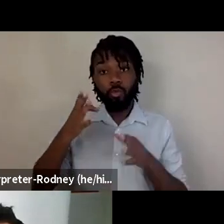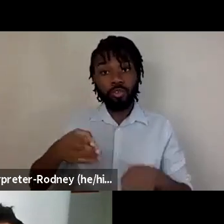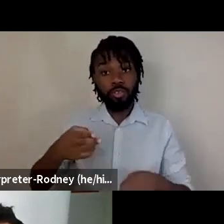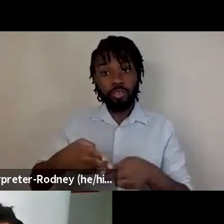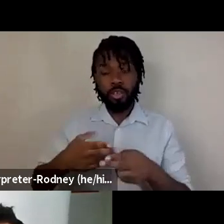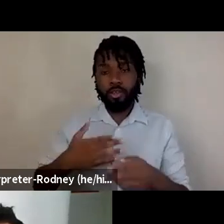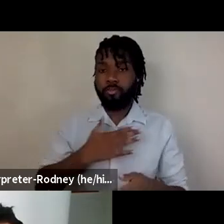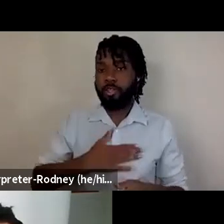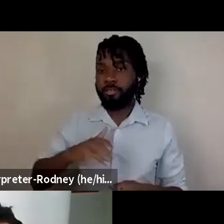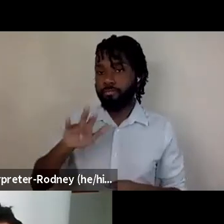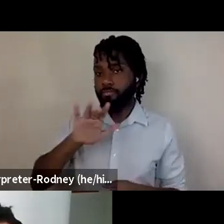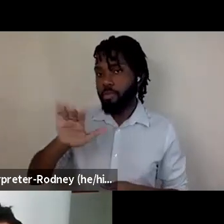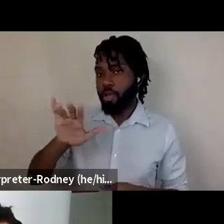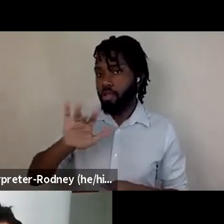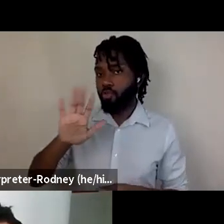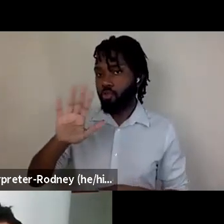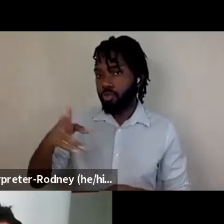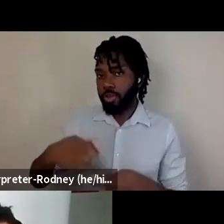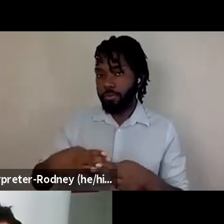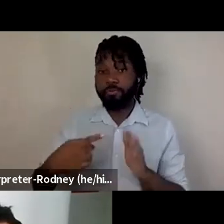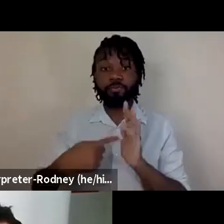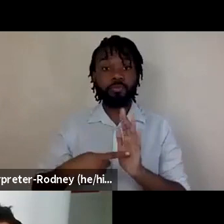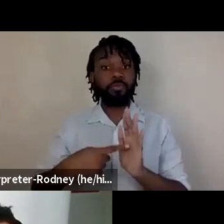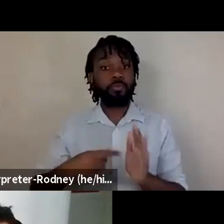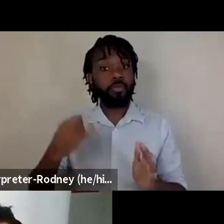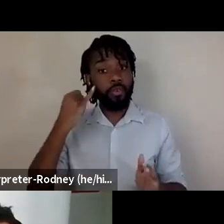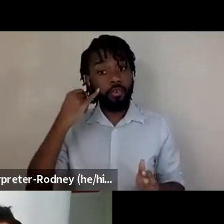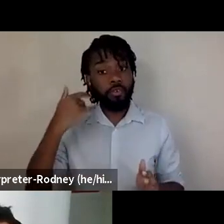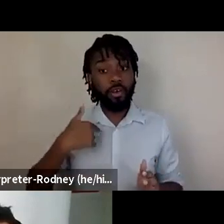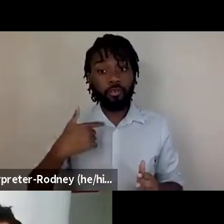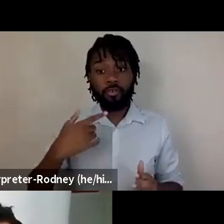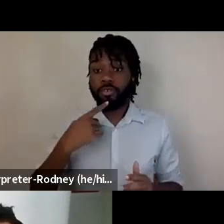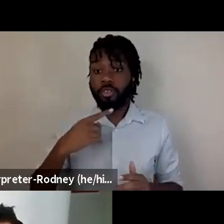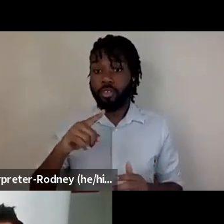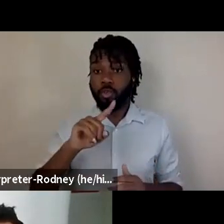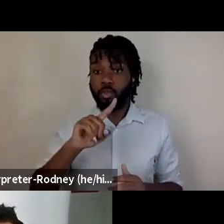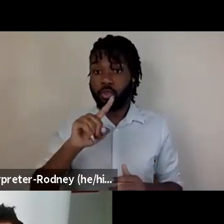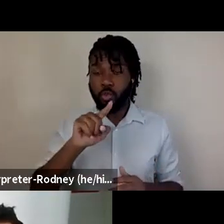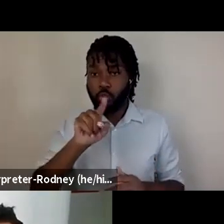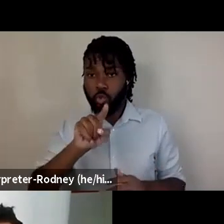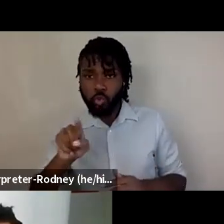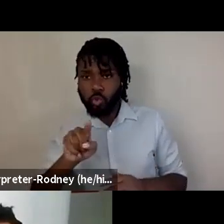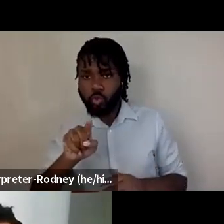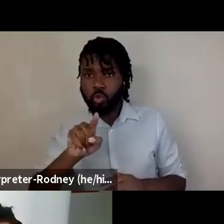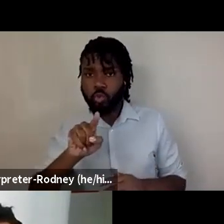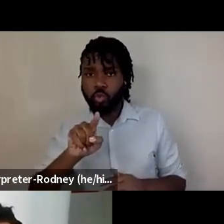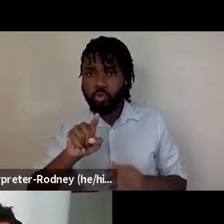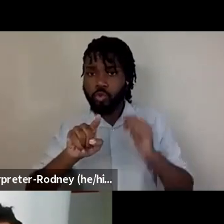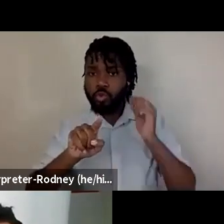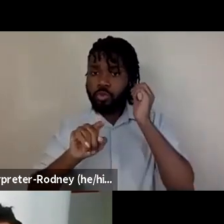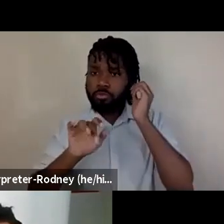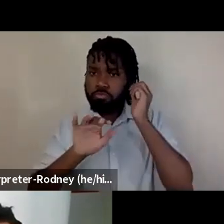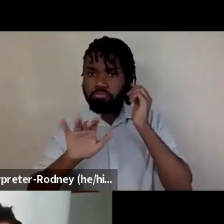For example, if I was citing Xu Bing's work I'd say his name, sorry, Xu Bing, and then spell it out.